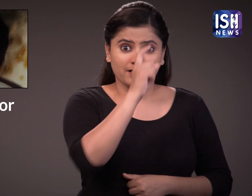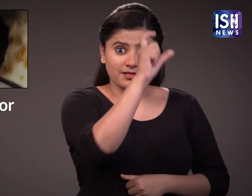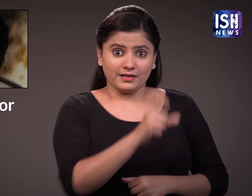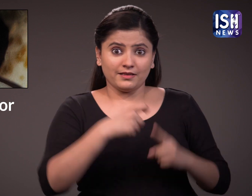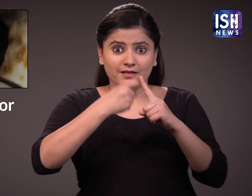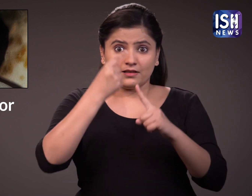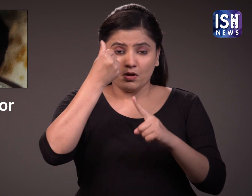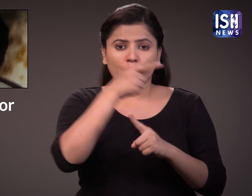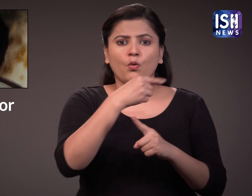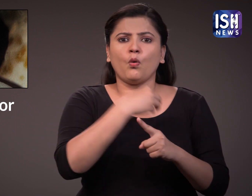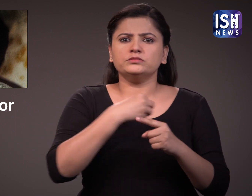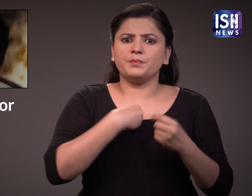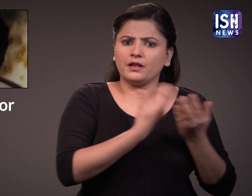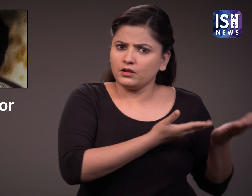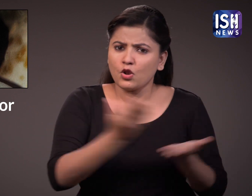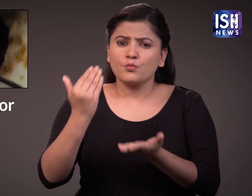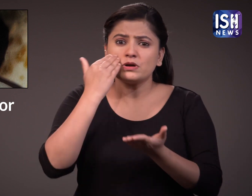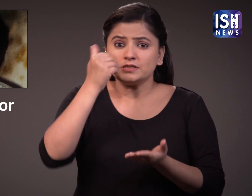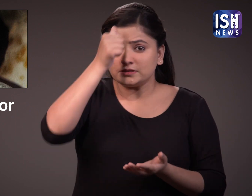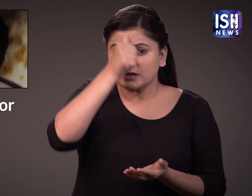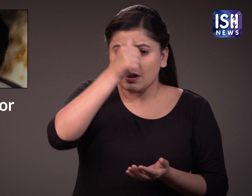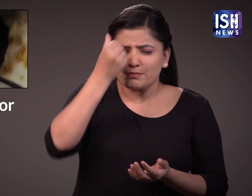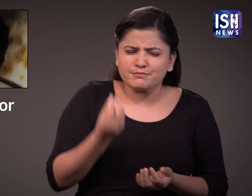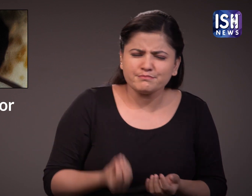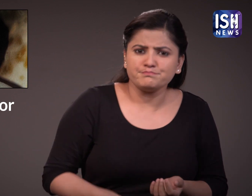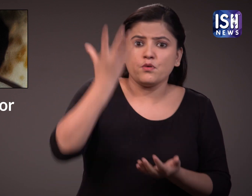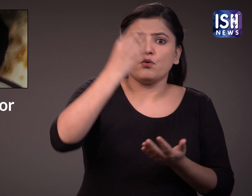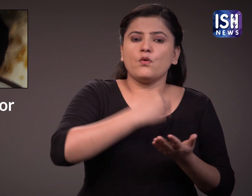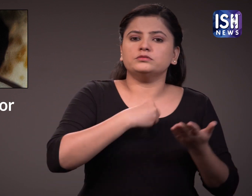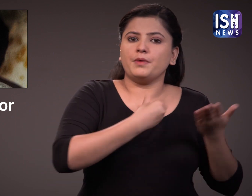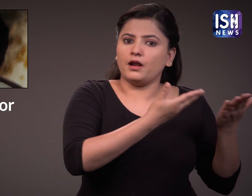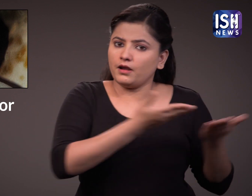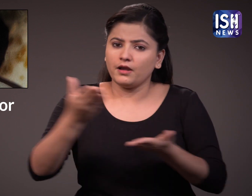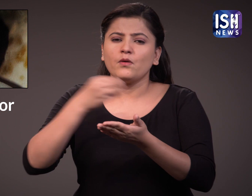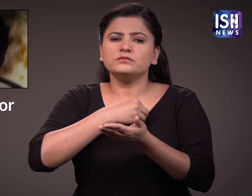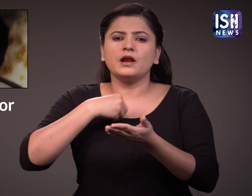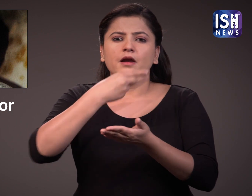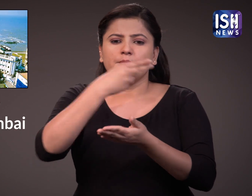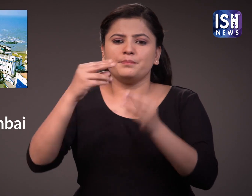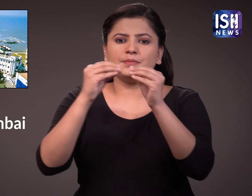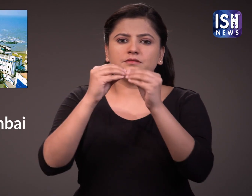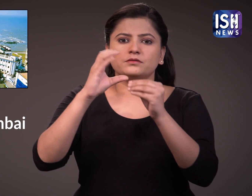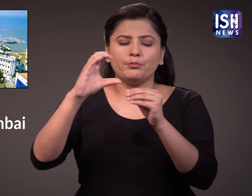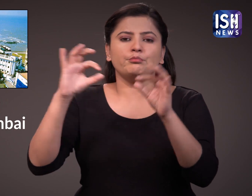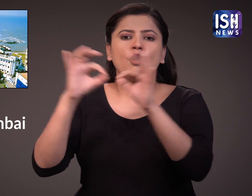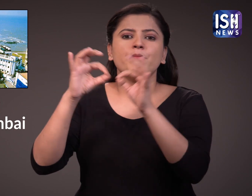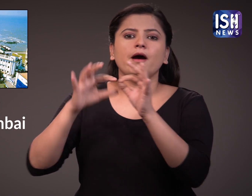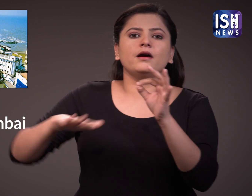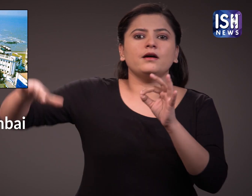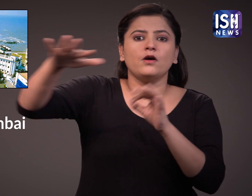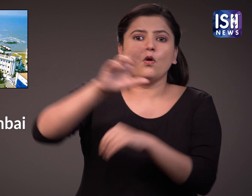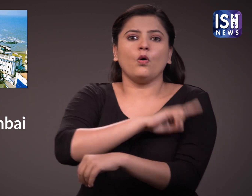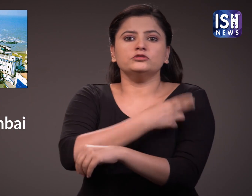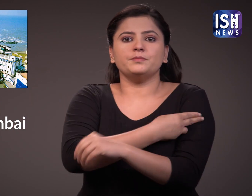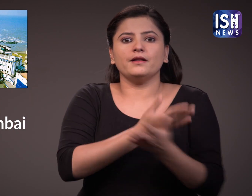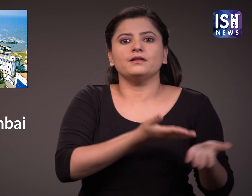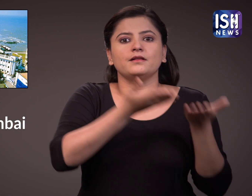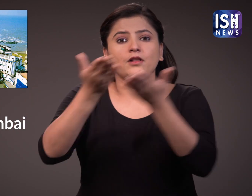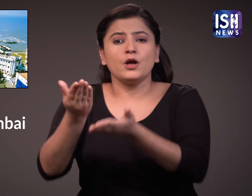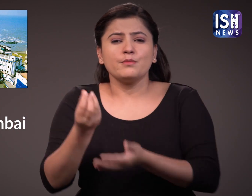“Kareena was admitted to Mumbai's Breach Candy Hospital early Sunday morning